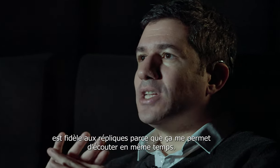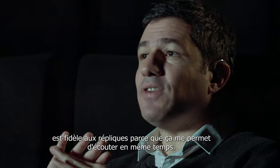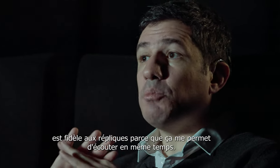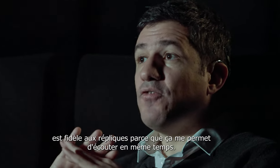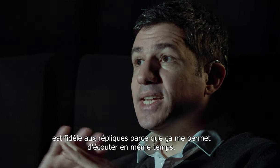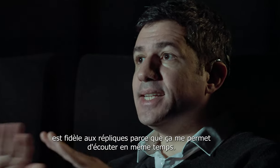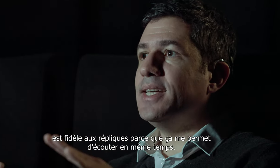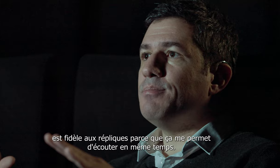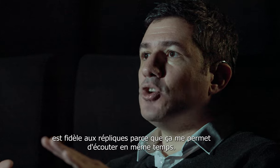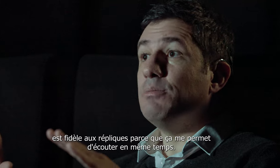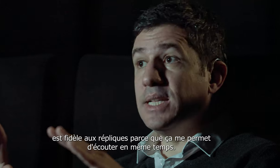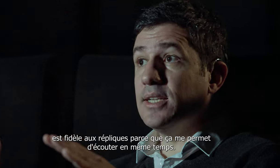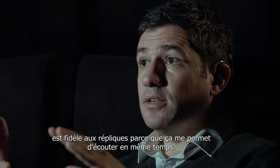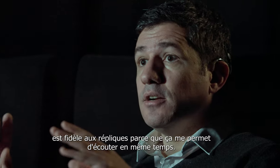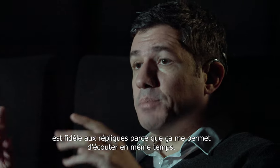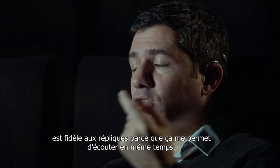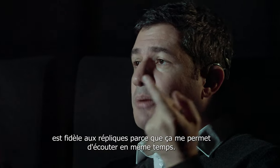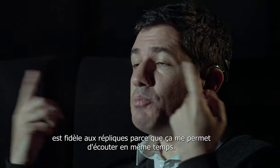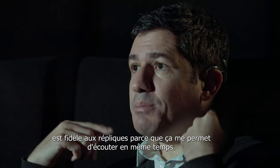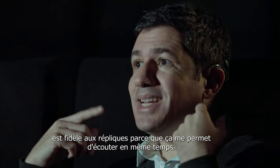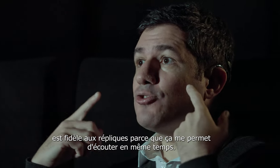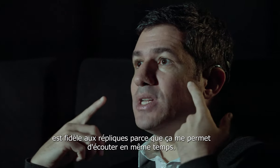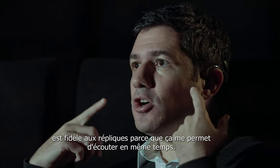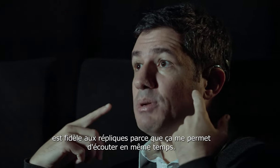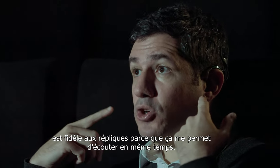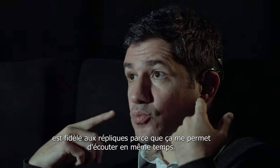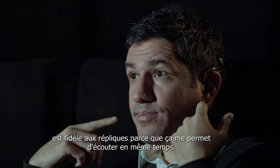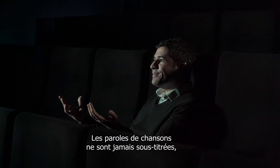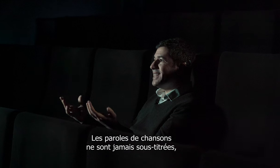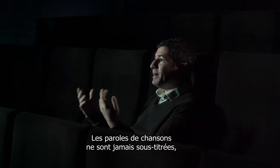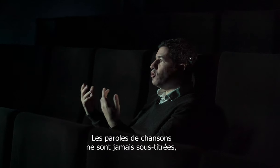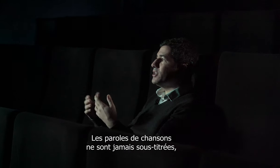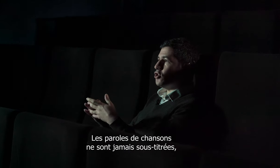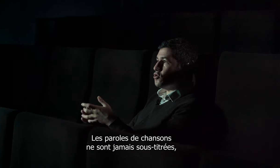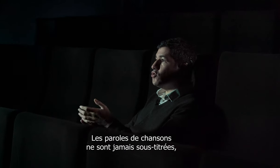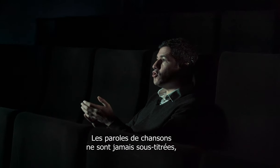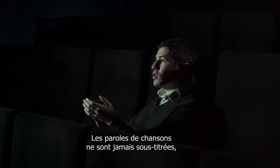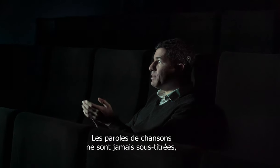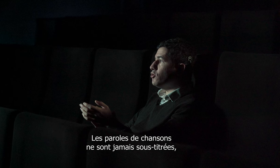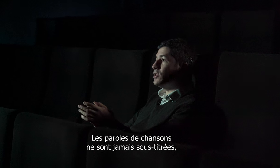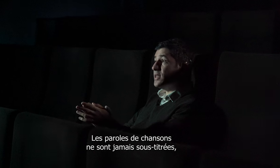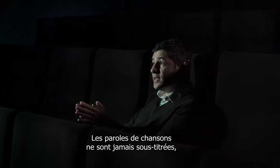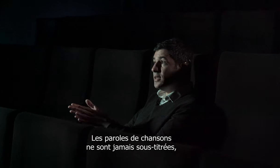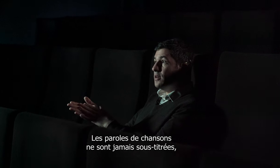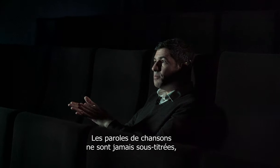are faithful to the lines because it allows me to listen at the same time. The song lyrics are never subtitled,